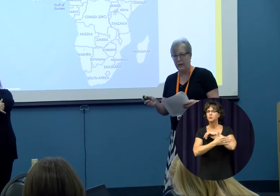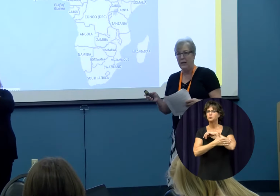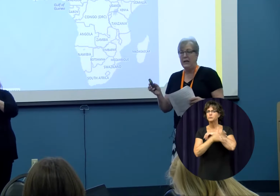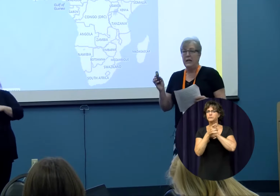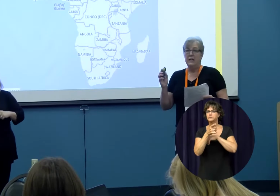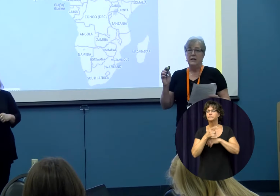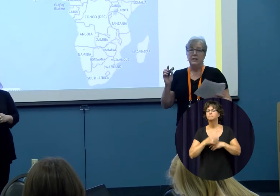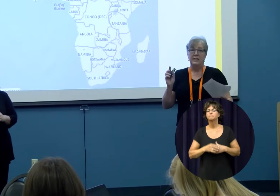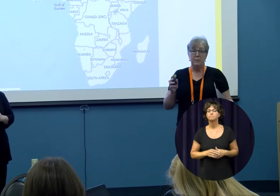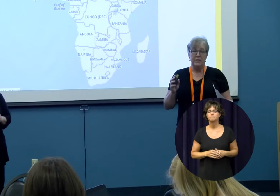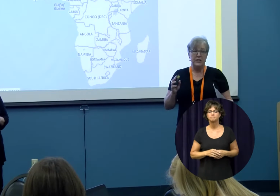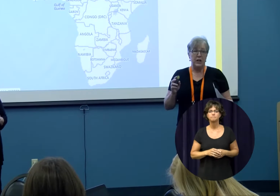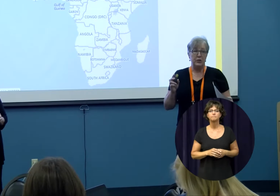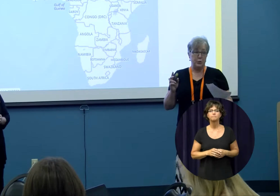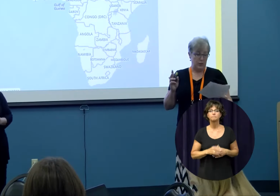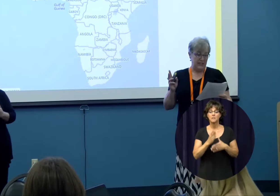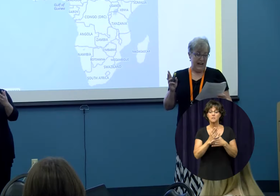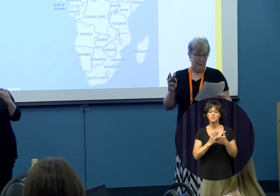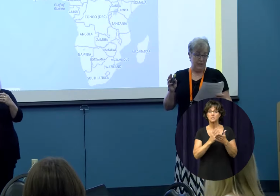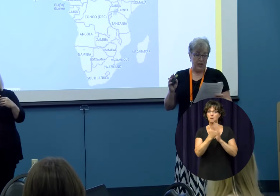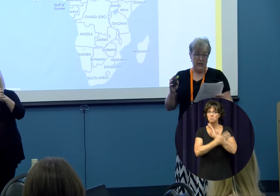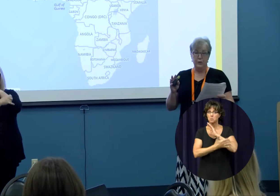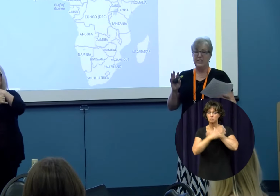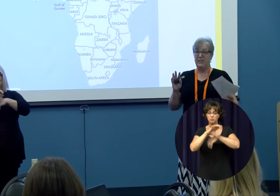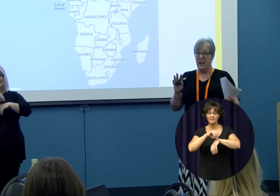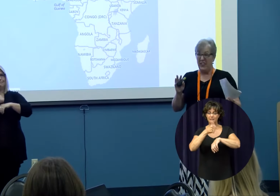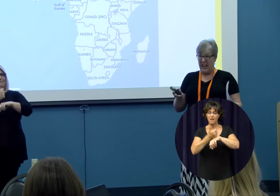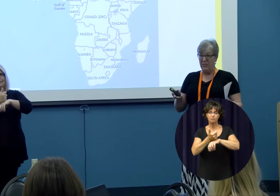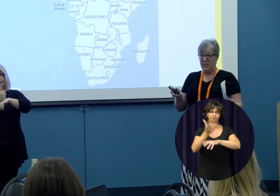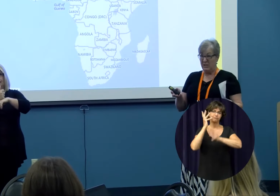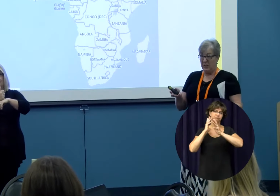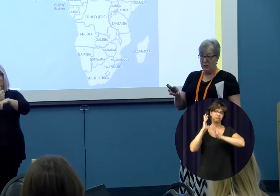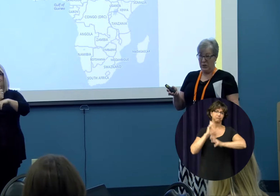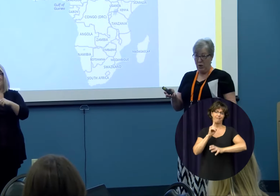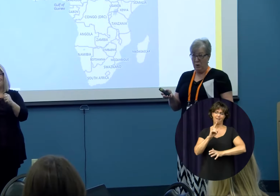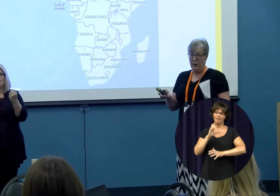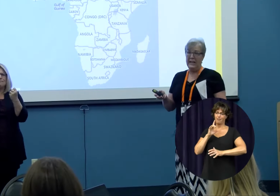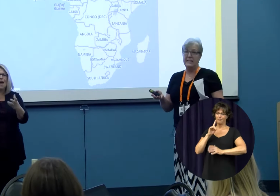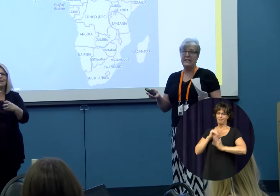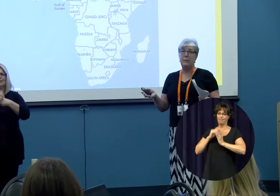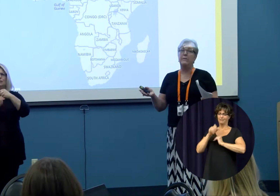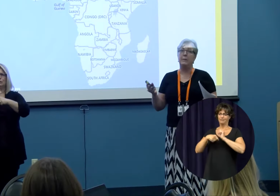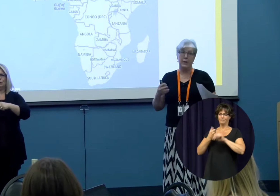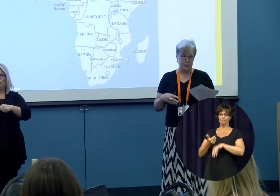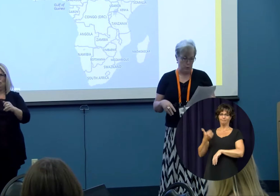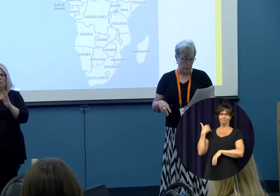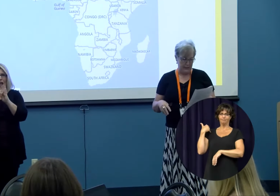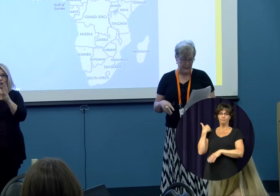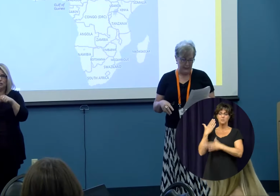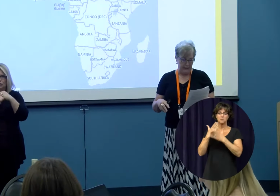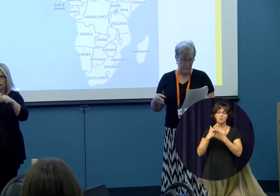Some of these countries were established hundreds, if not thousands of years ago and some of them much more recently.